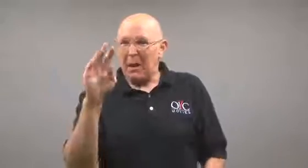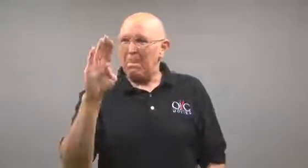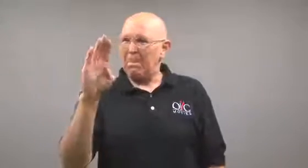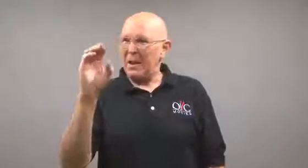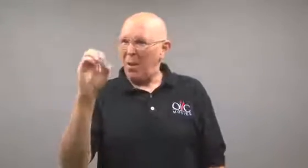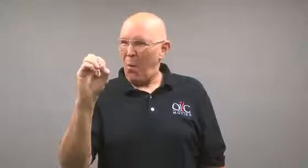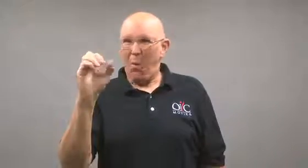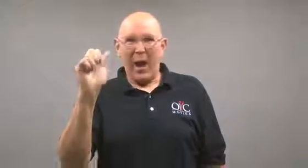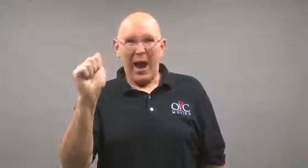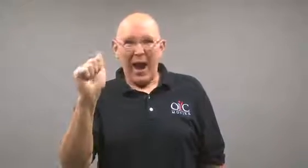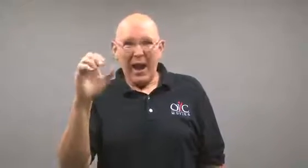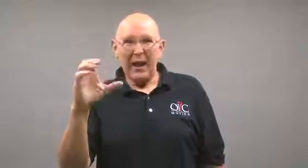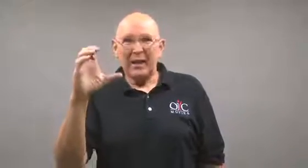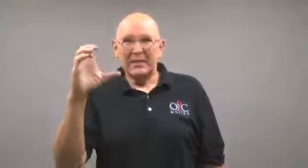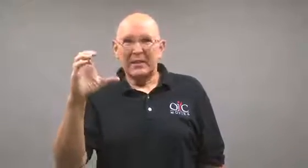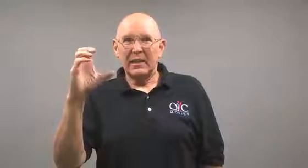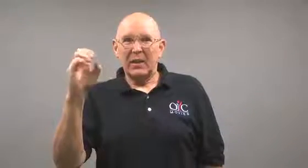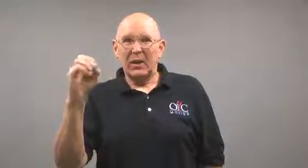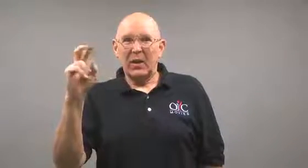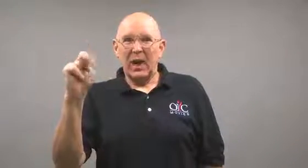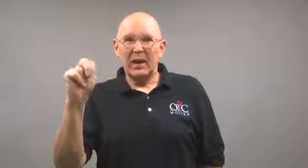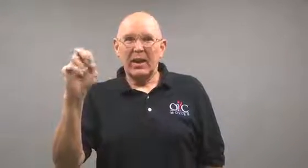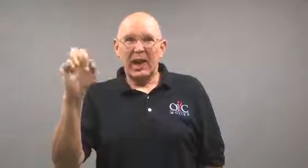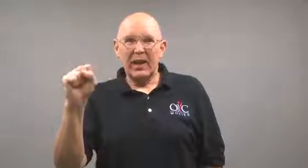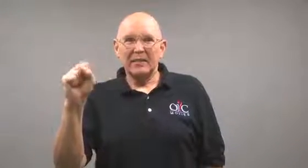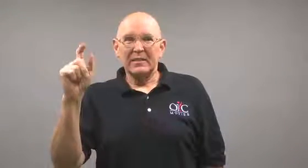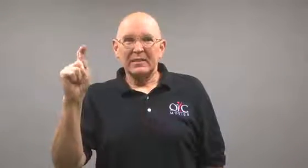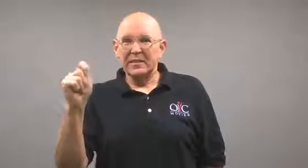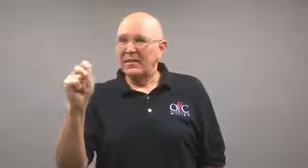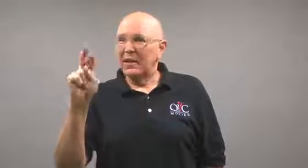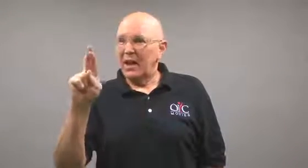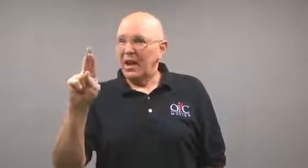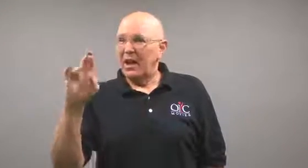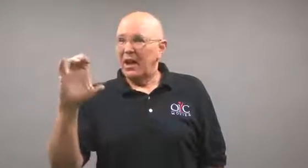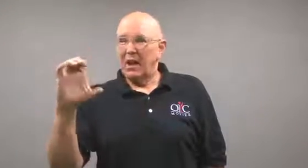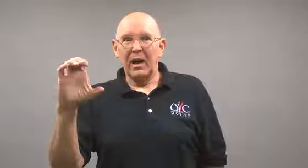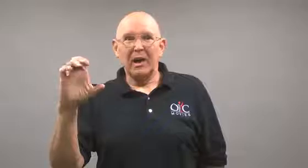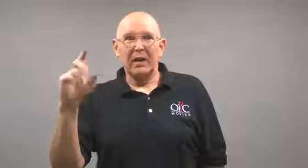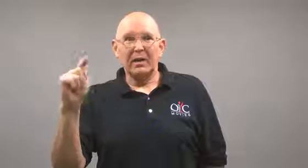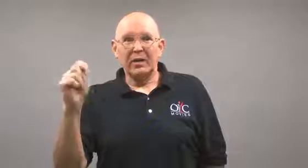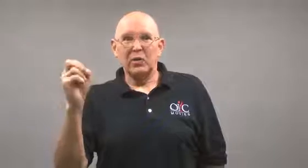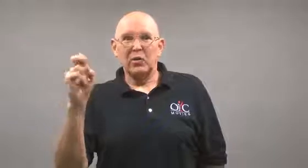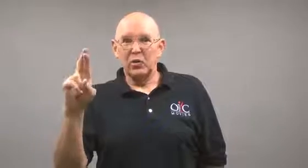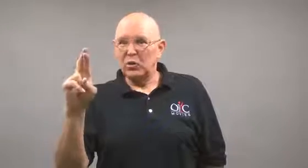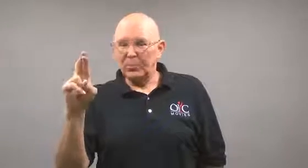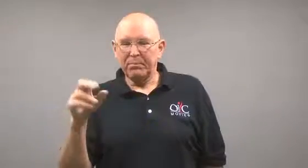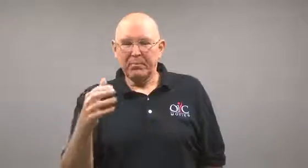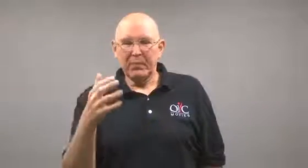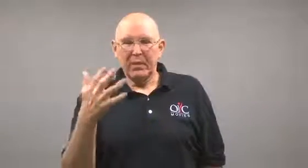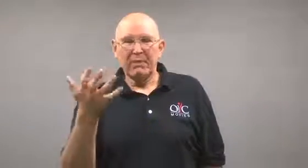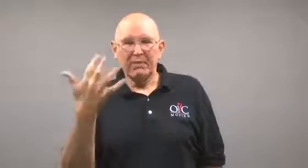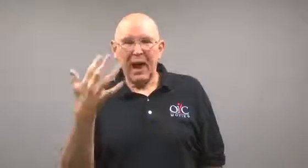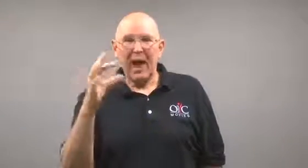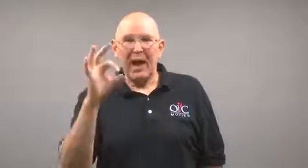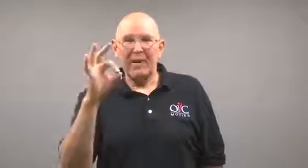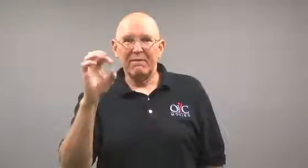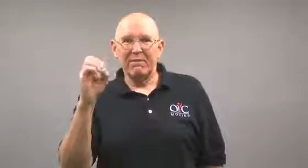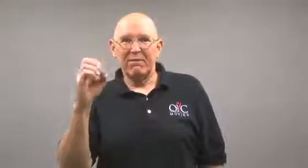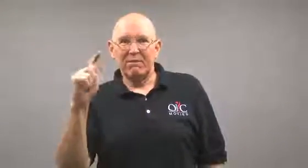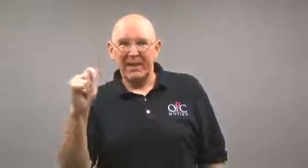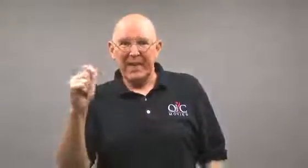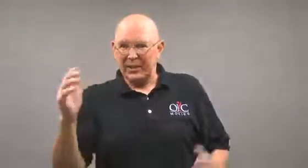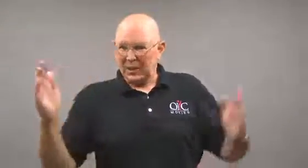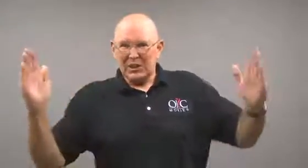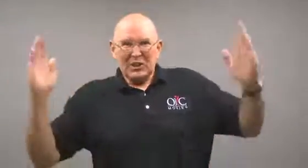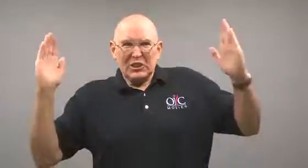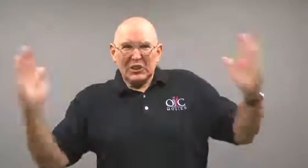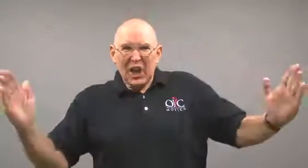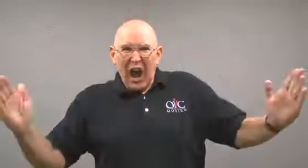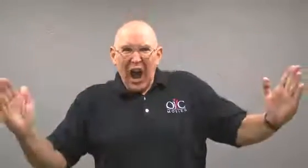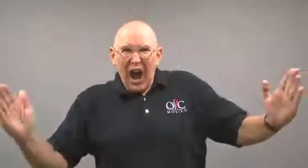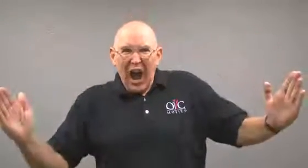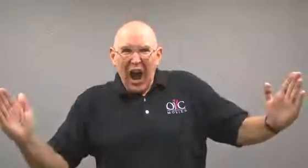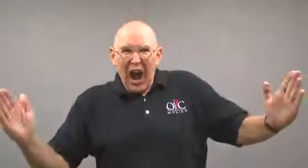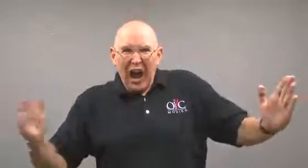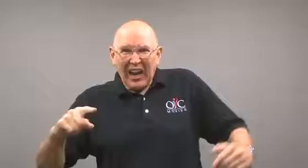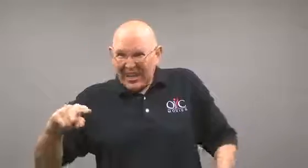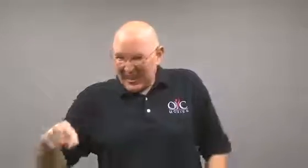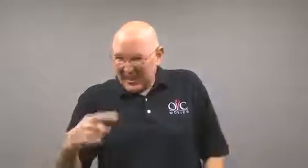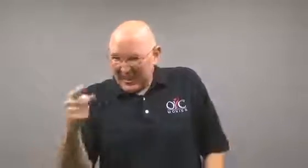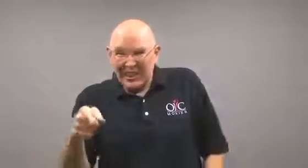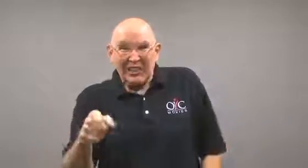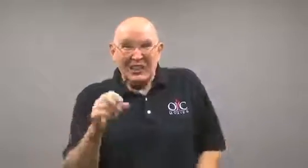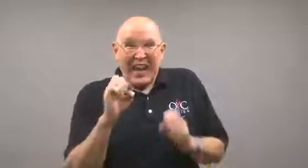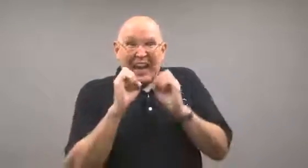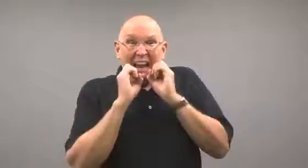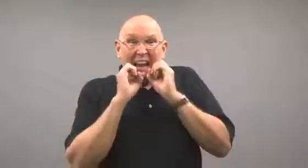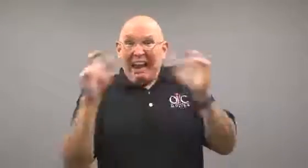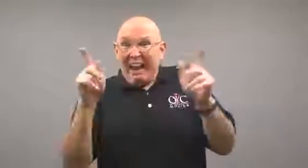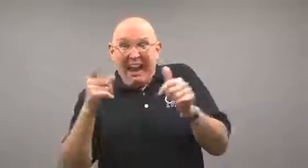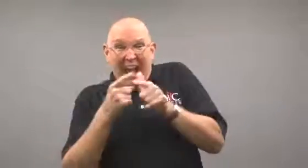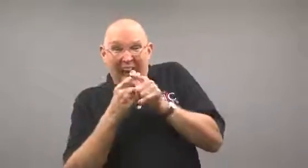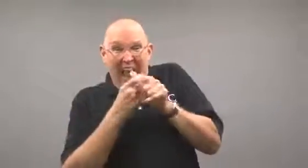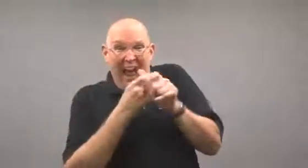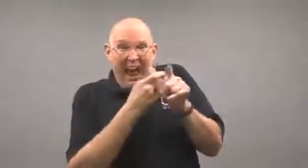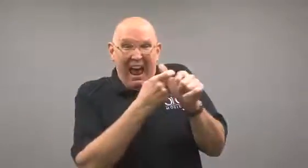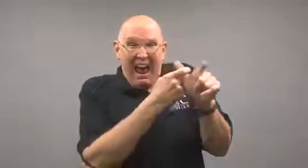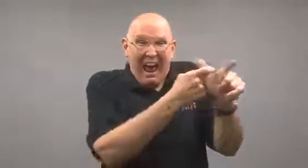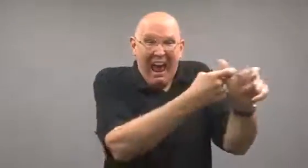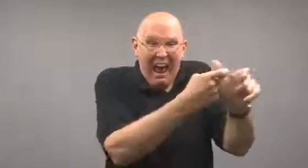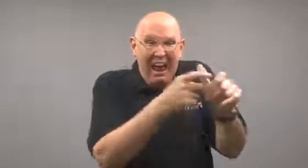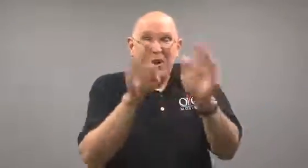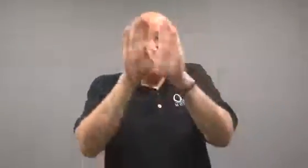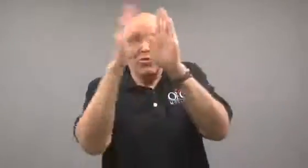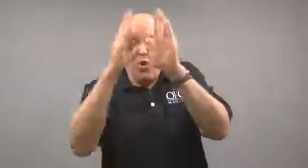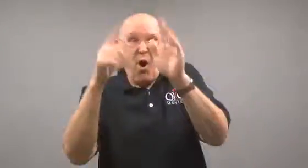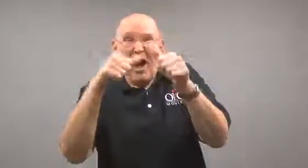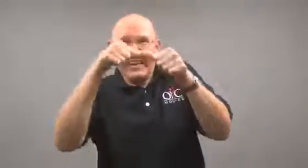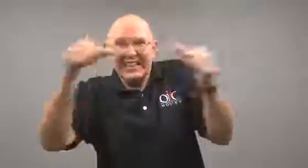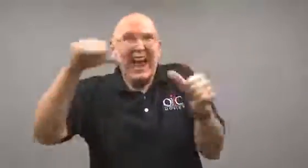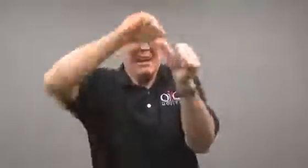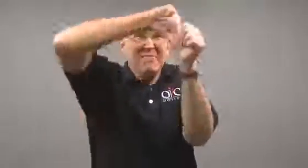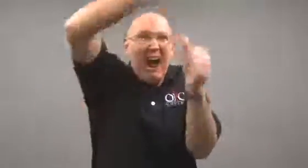It was a five foot long boa constrictor.